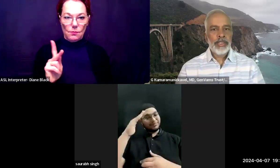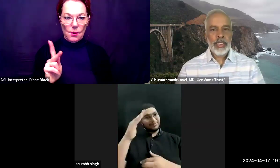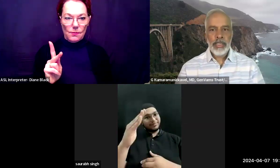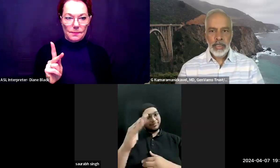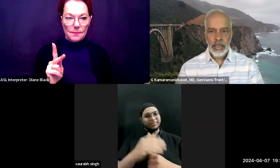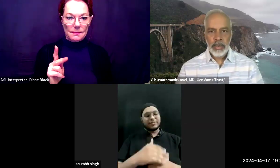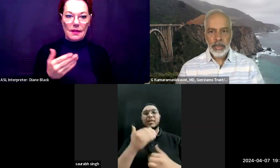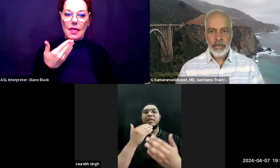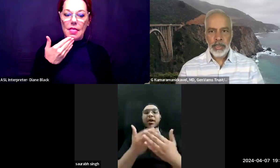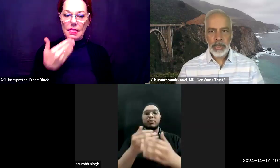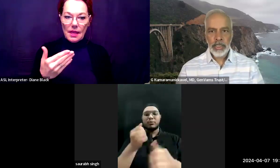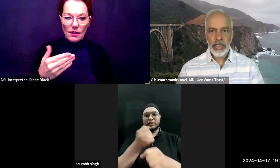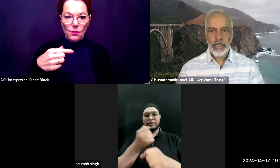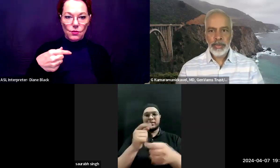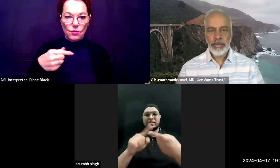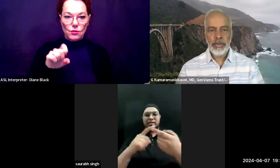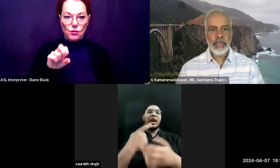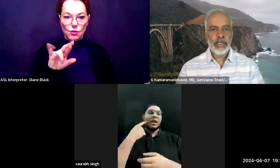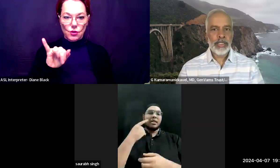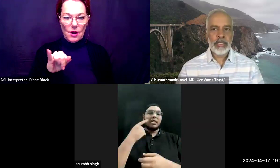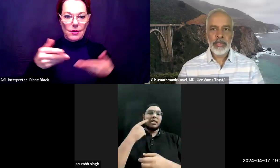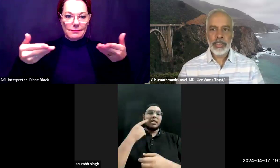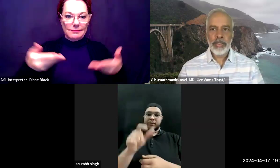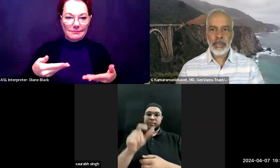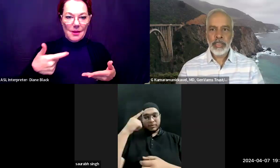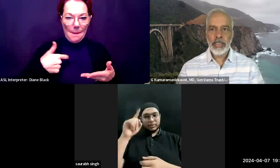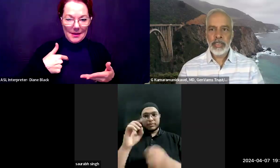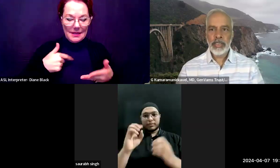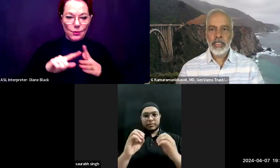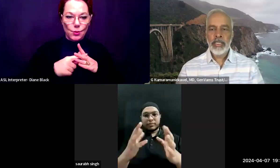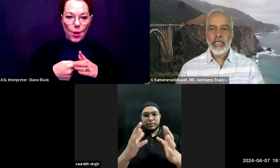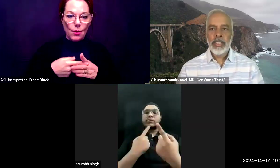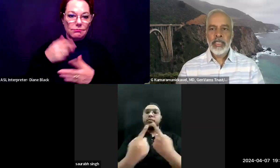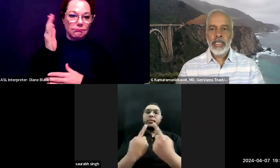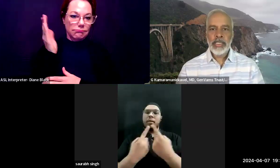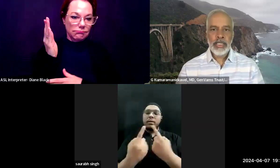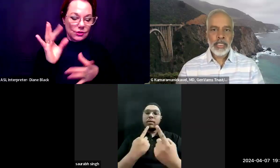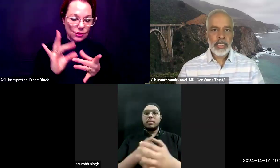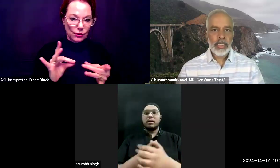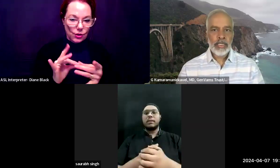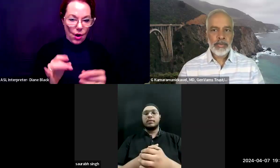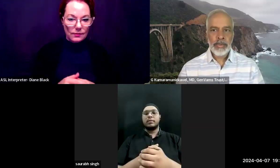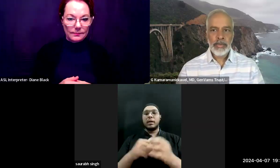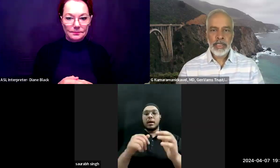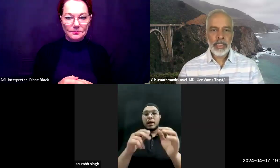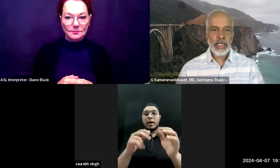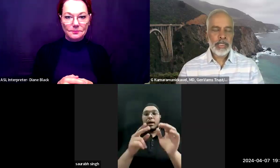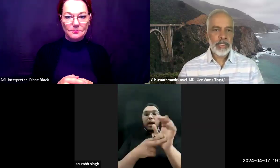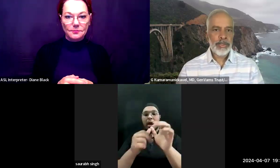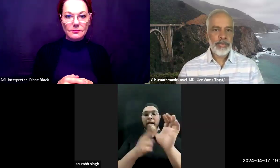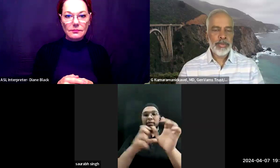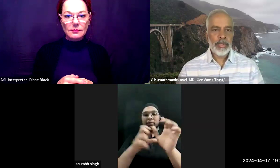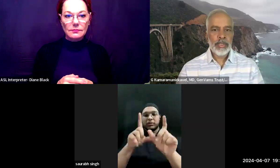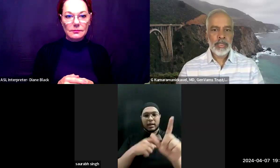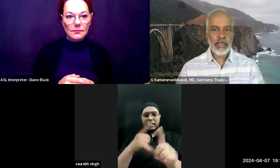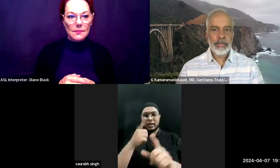Geri for asking me to start with the talk and Nancy from the Usher Coalition group